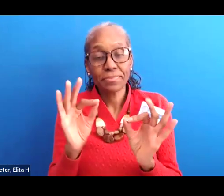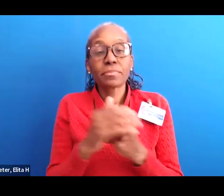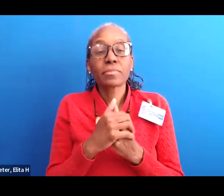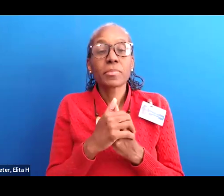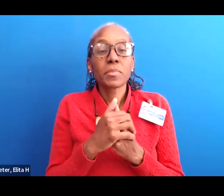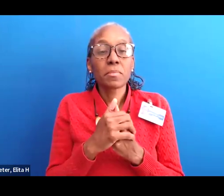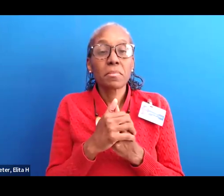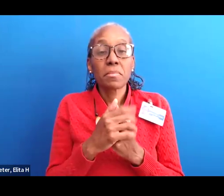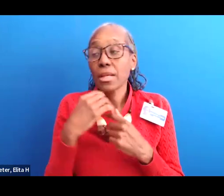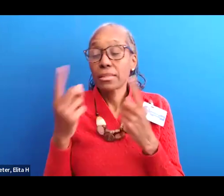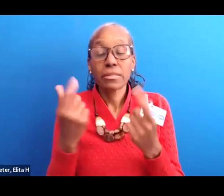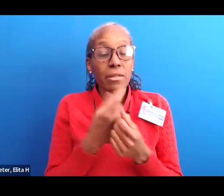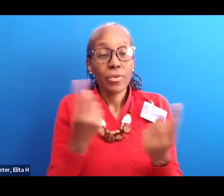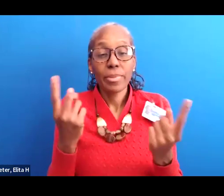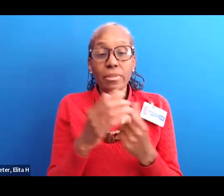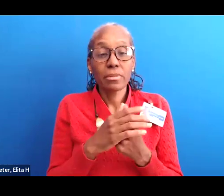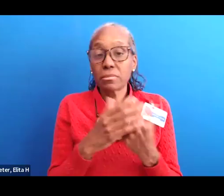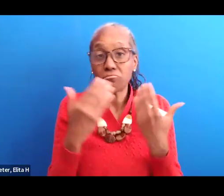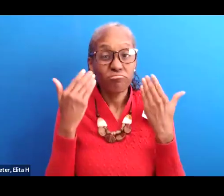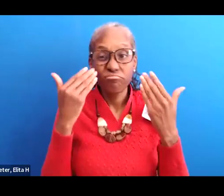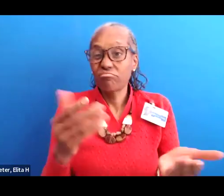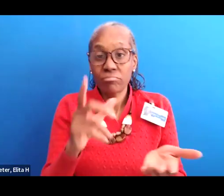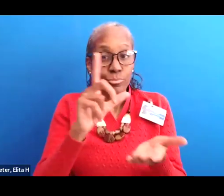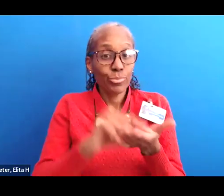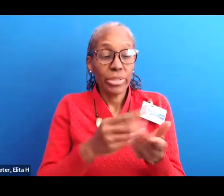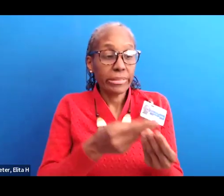I always tell everybody, just print them off and hand them out like candy.